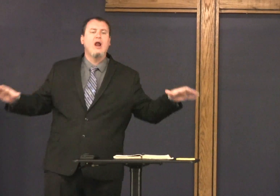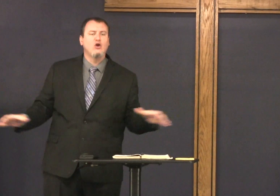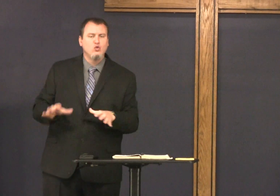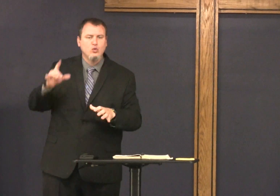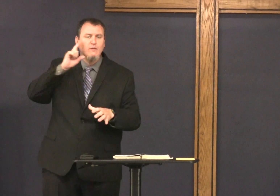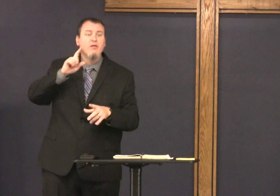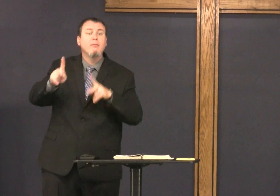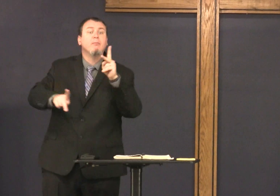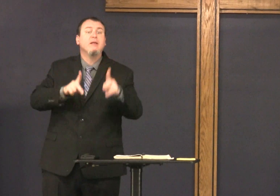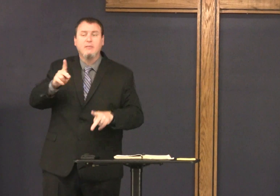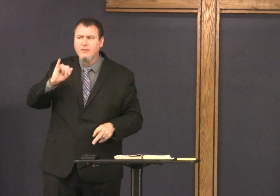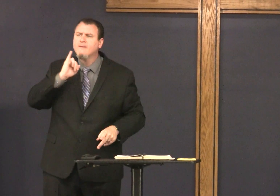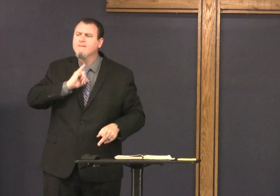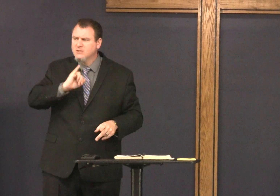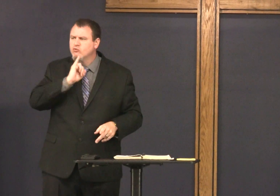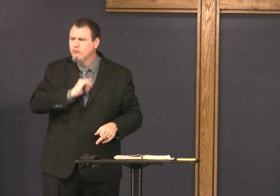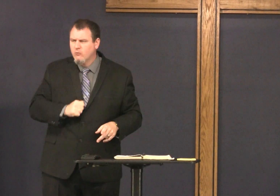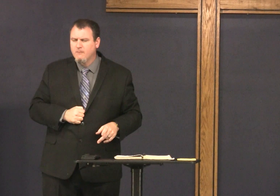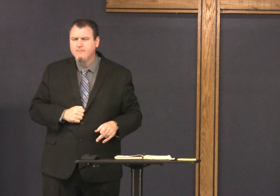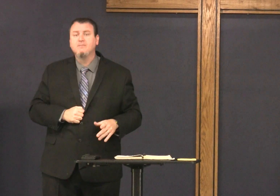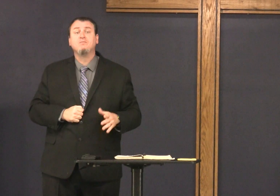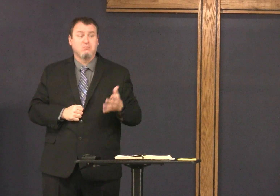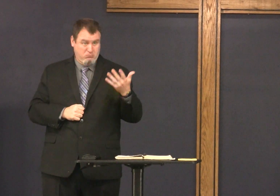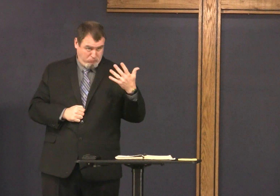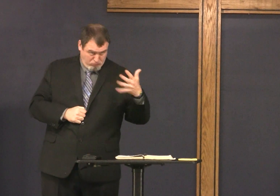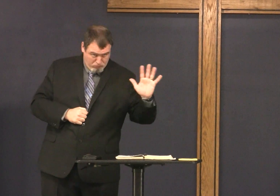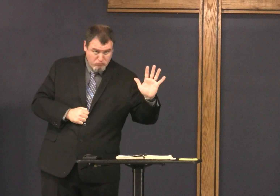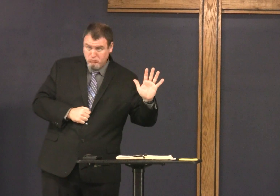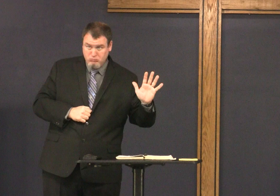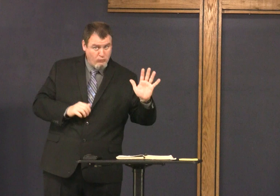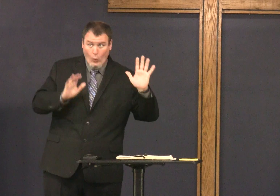so God explains who he is for the people of Israel